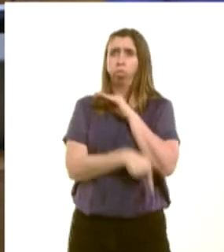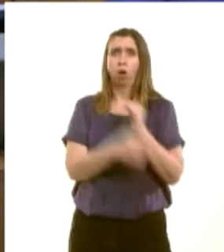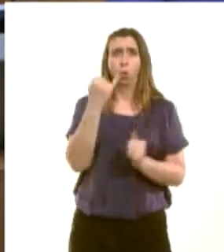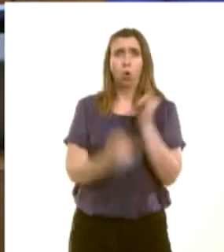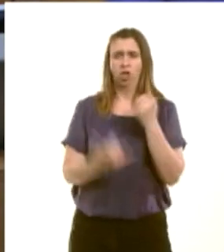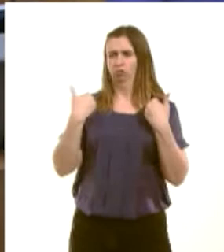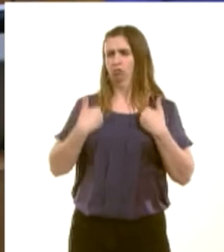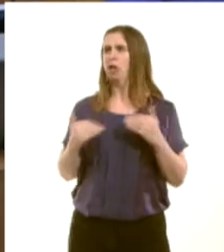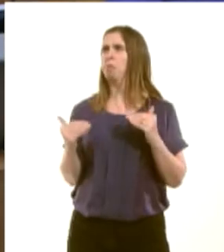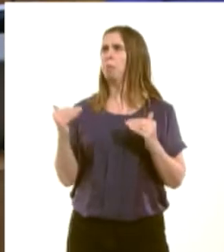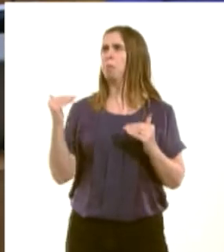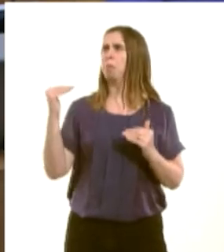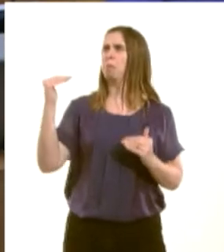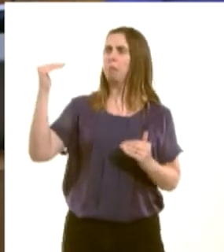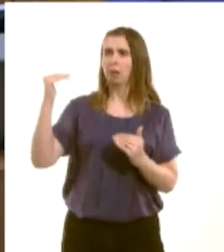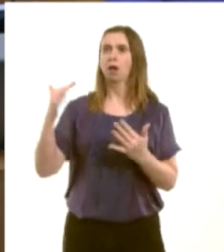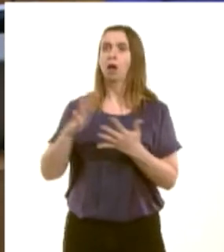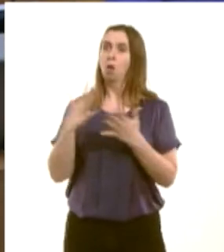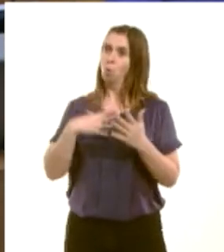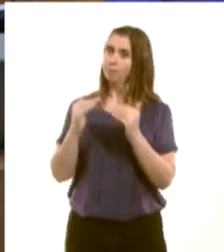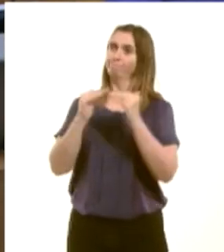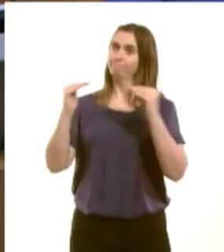of course, as a party, we are in a position of actually being able to form, potentially,